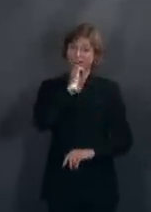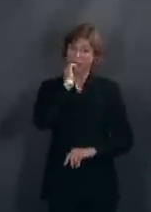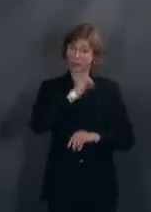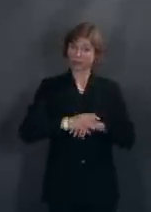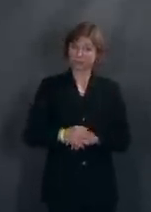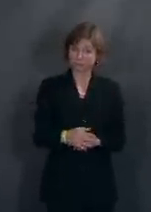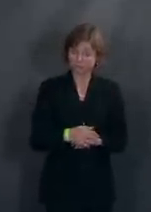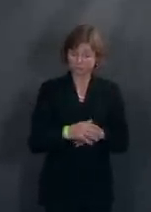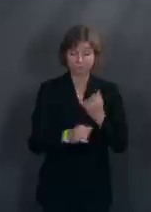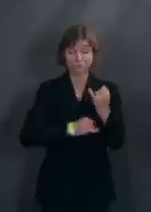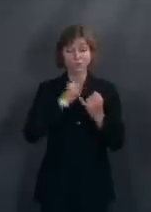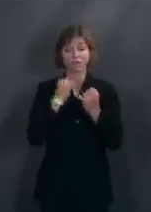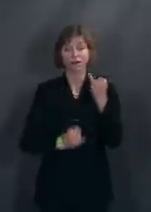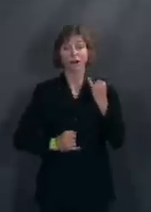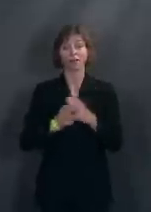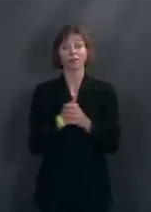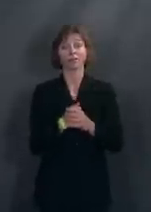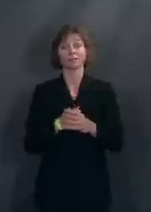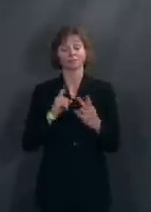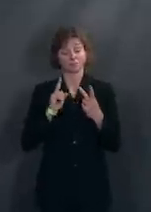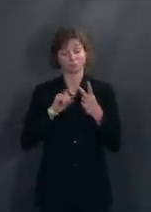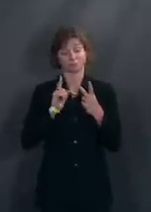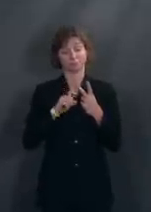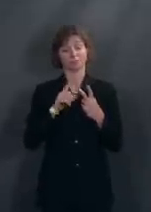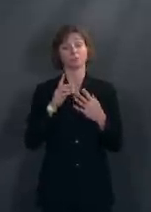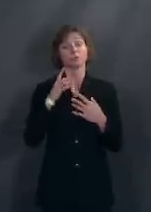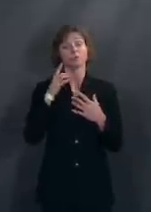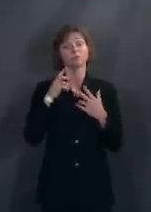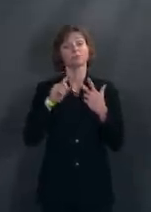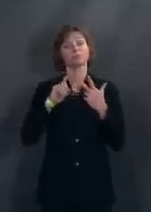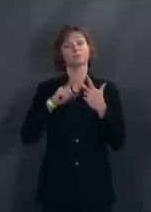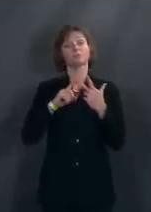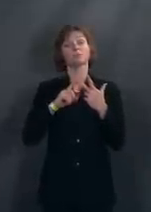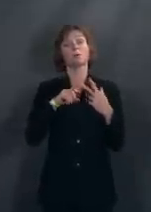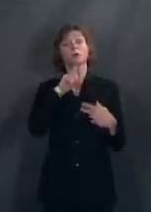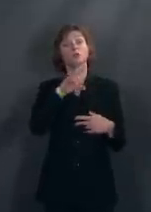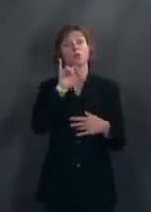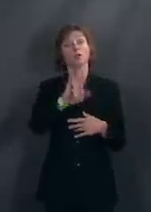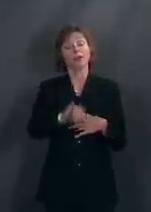Finally, central to our strategy is to make sure states, tribes and territories have the resources they need